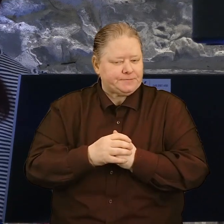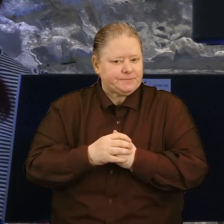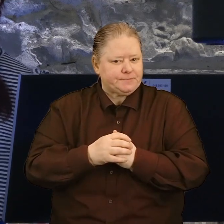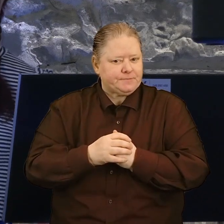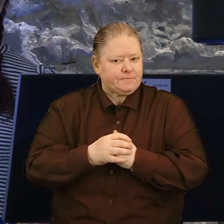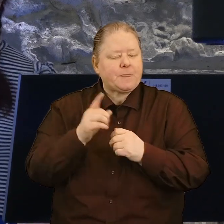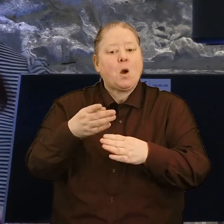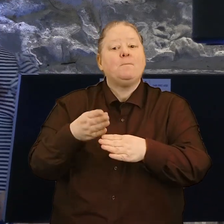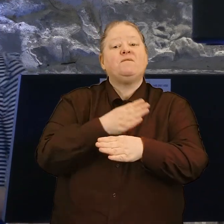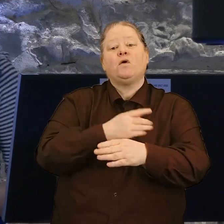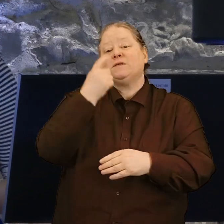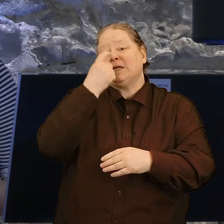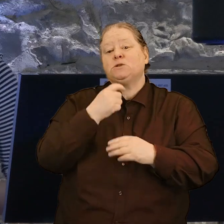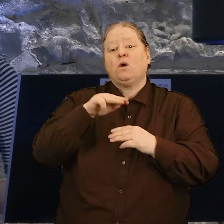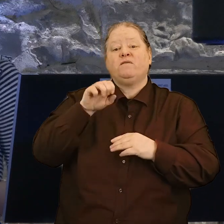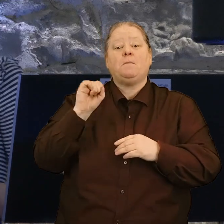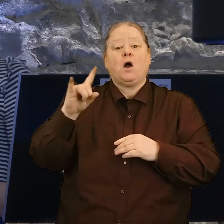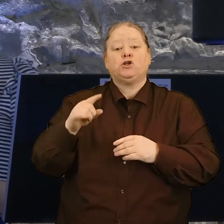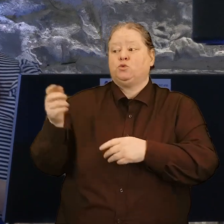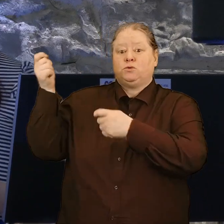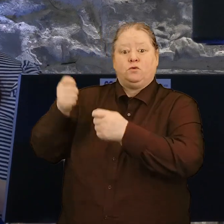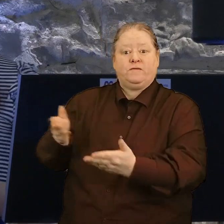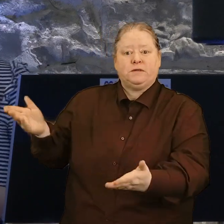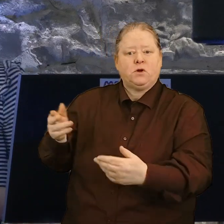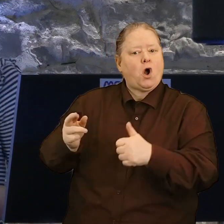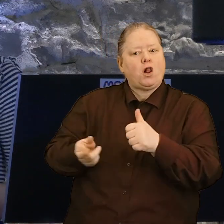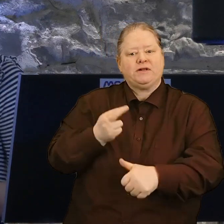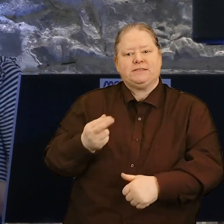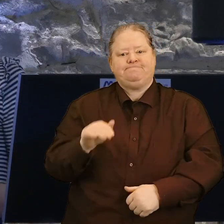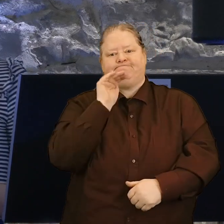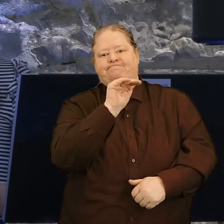So before the statue of Marsh was unveiled, the college had already commissioned a second work from Foley.